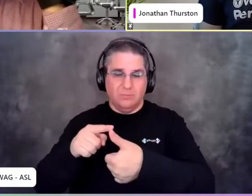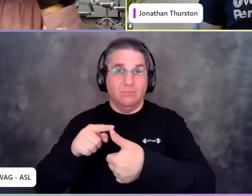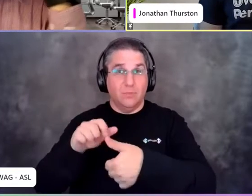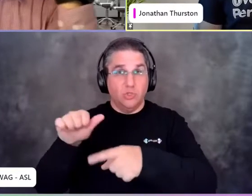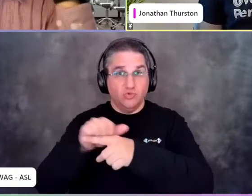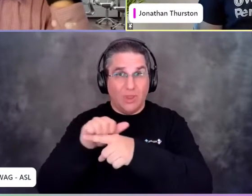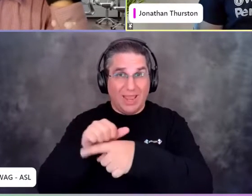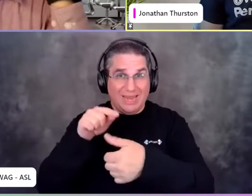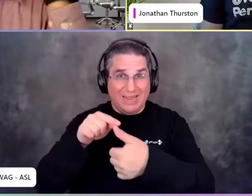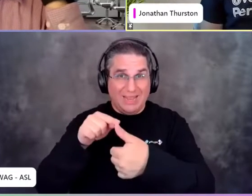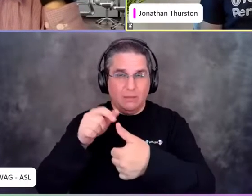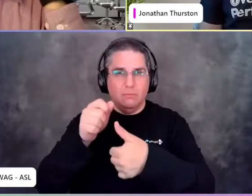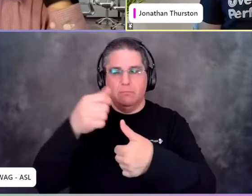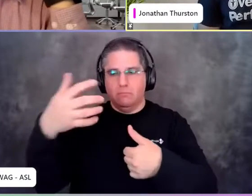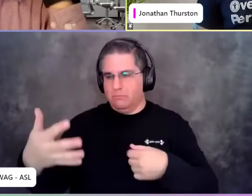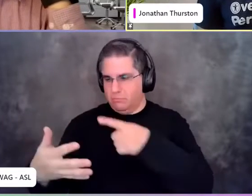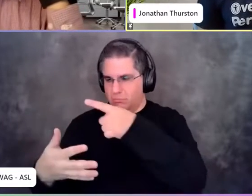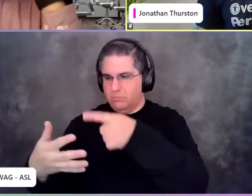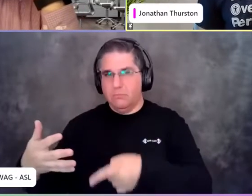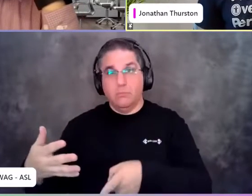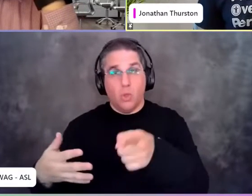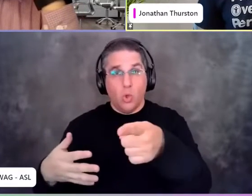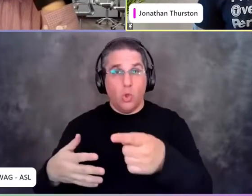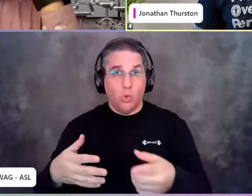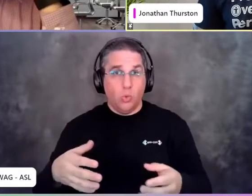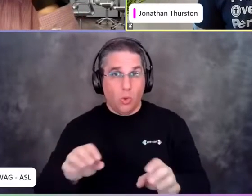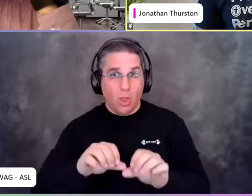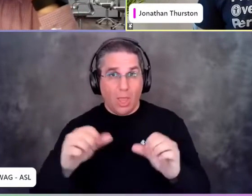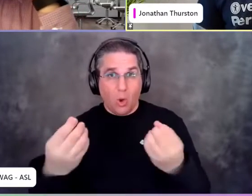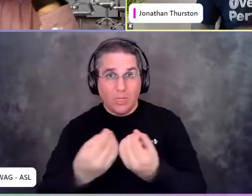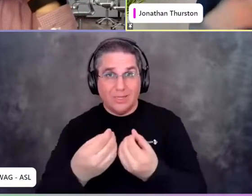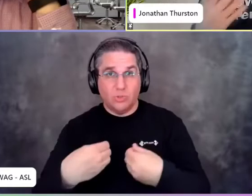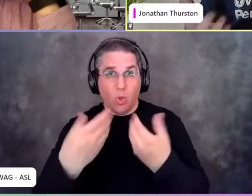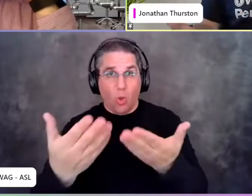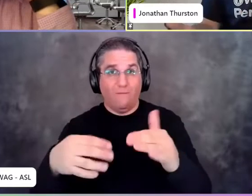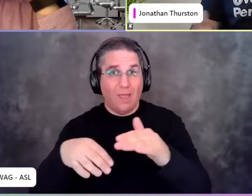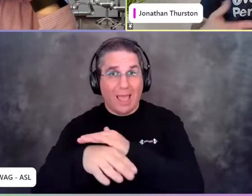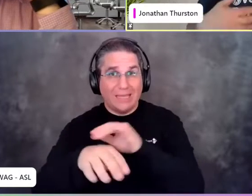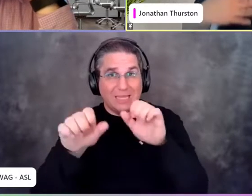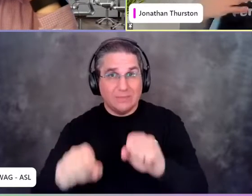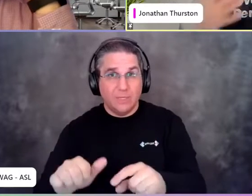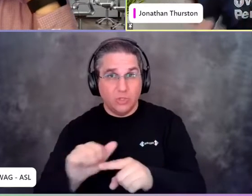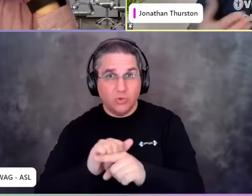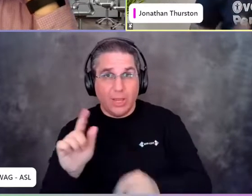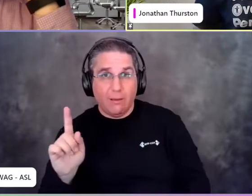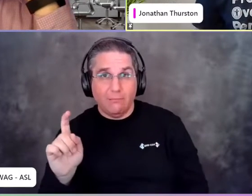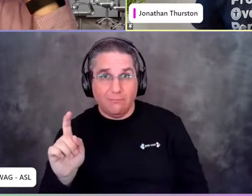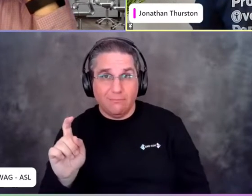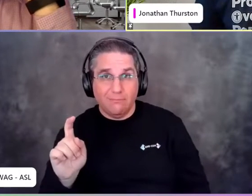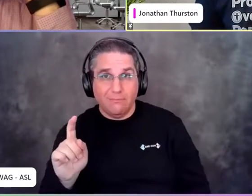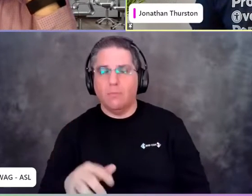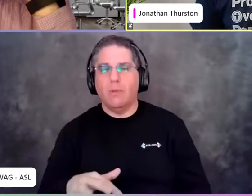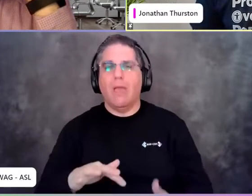to it, in each one of those aspects had different sort of variables to look at and to explore. Training, for example. Does your organization offer